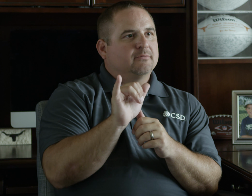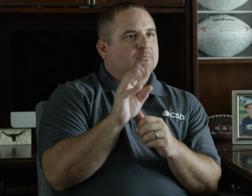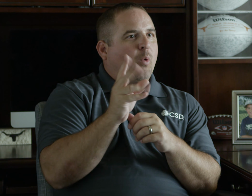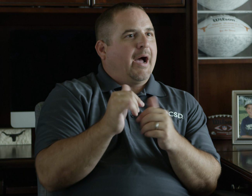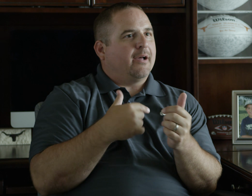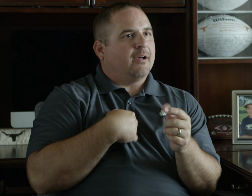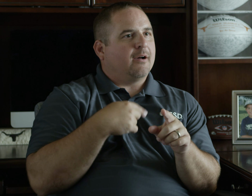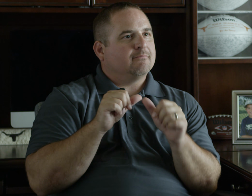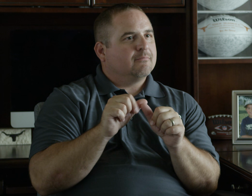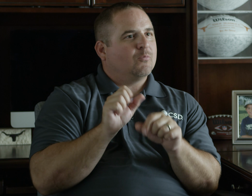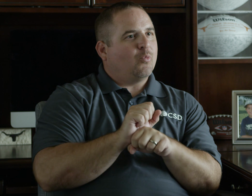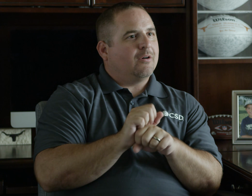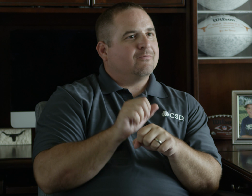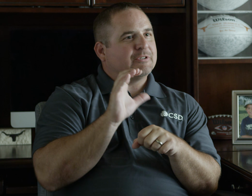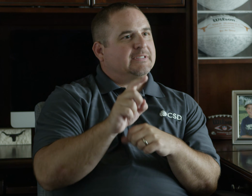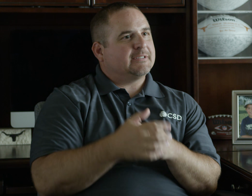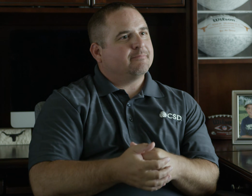And that is why I continue to work for CSD.